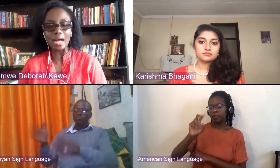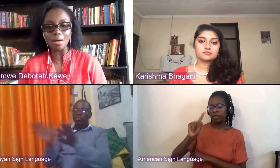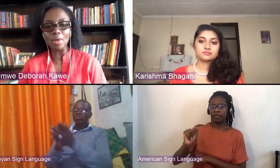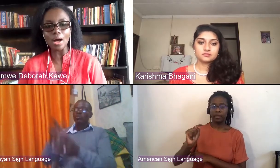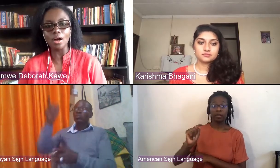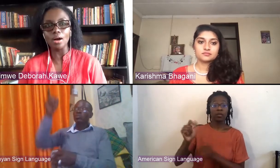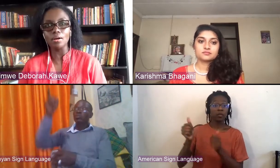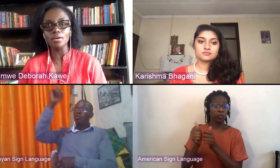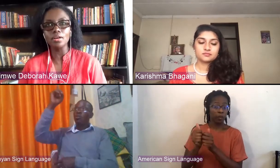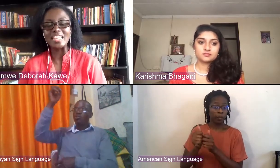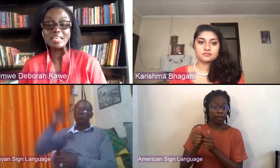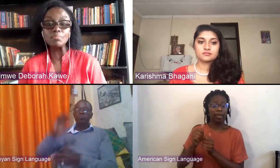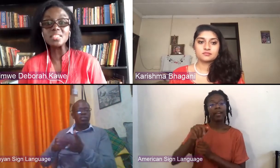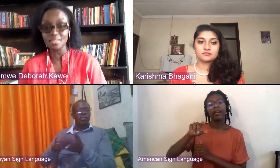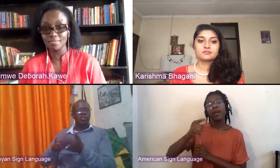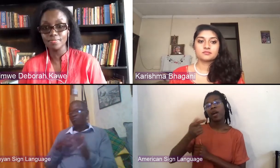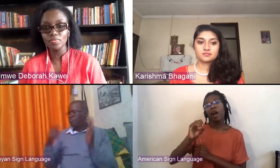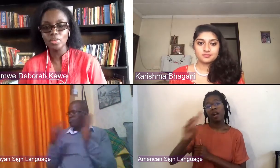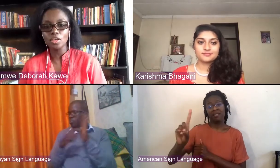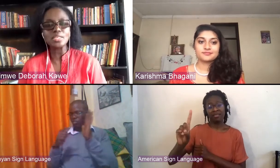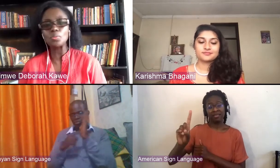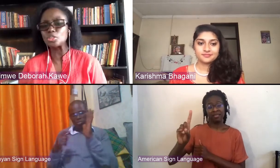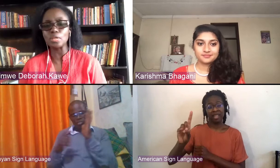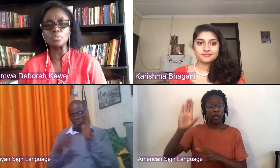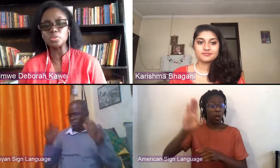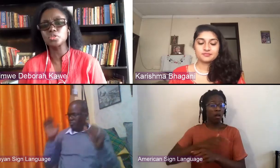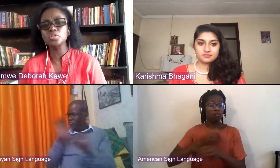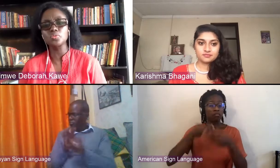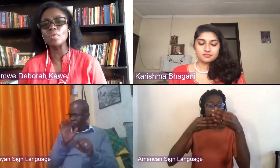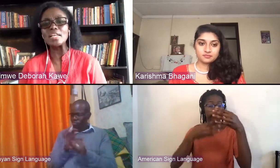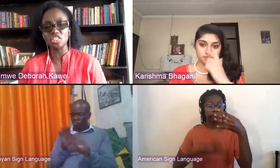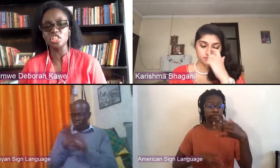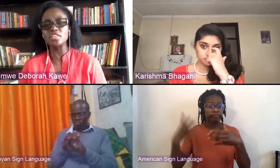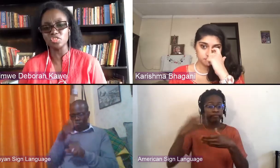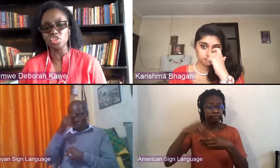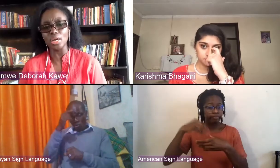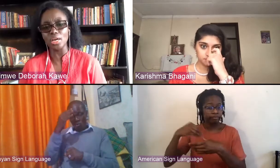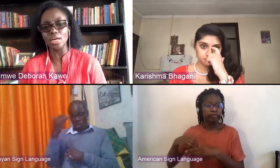Some are hymns cause I was raised in the church.